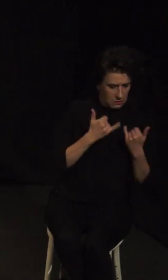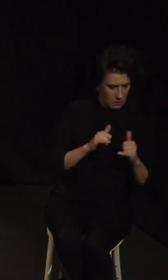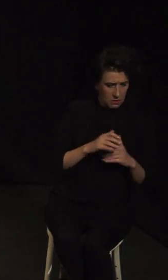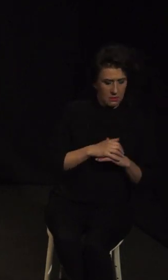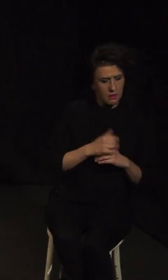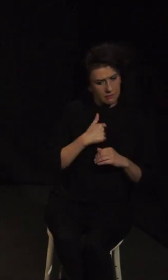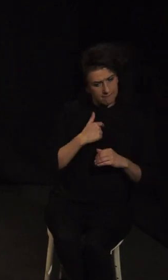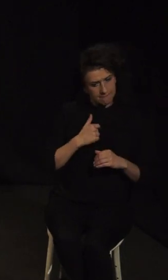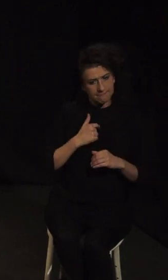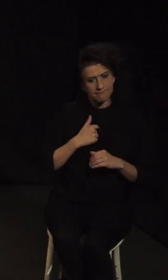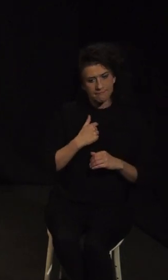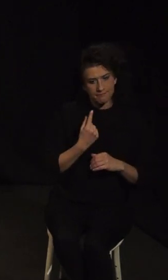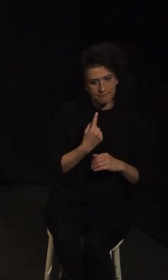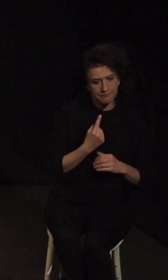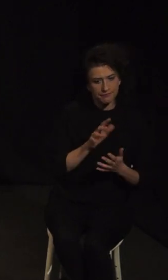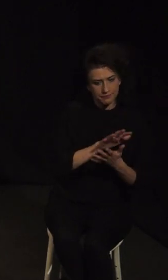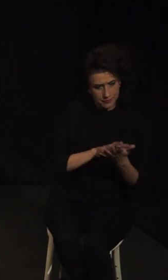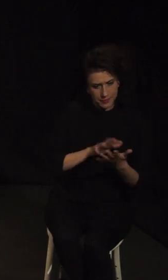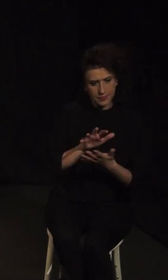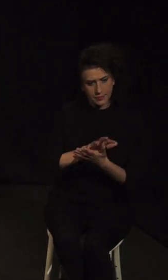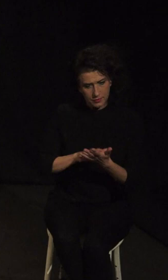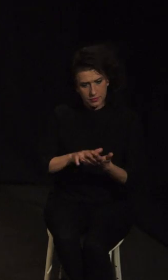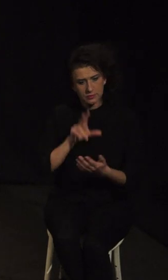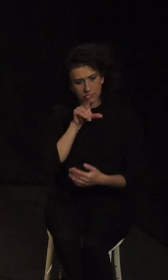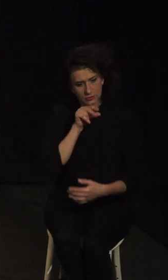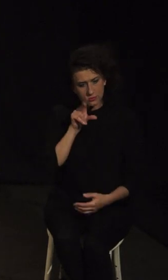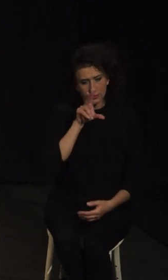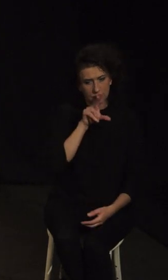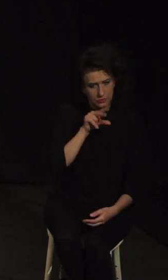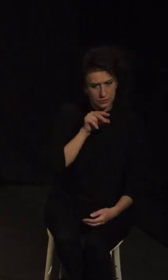when I am alone with the text, I feel like...